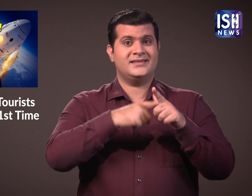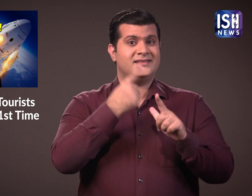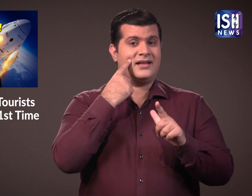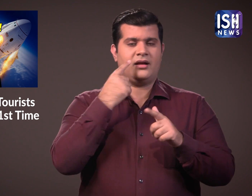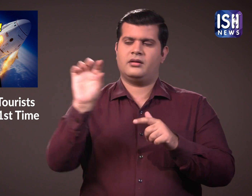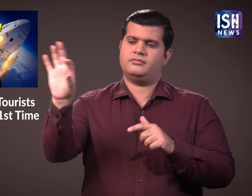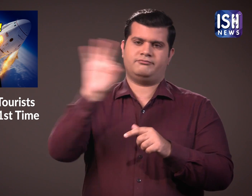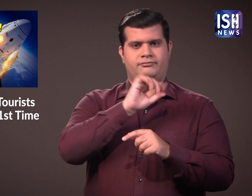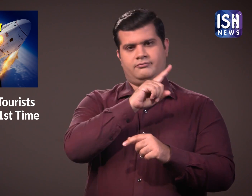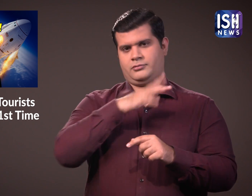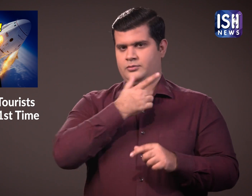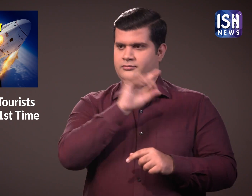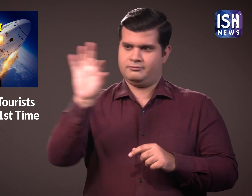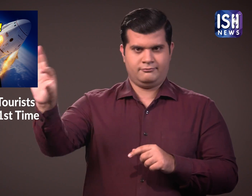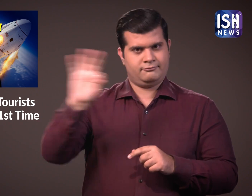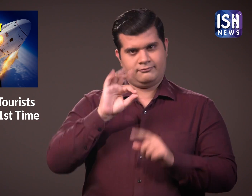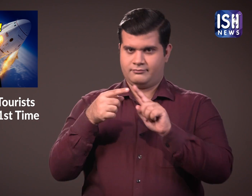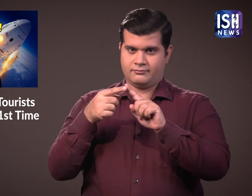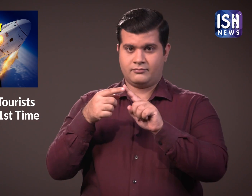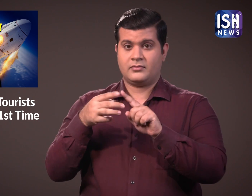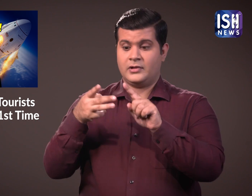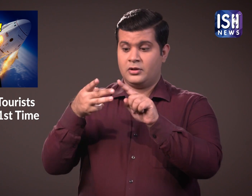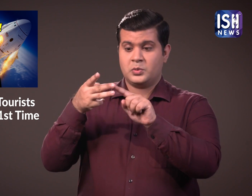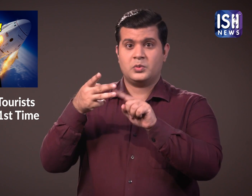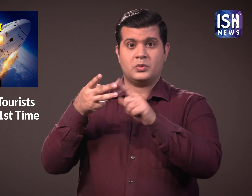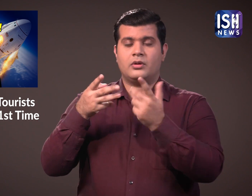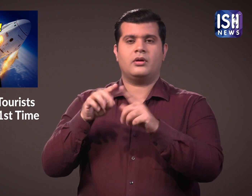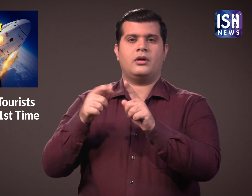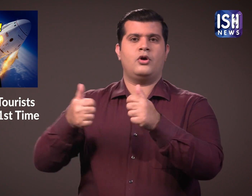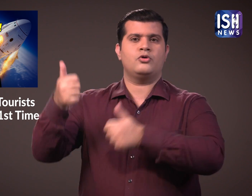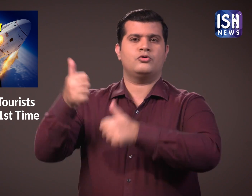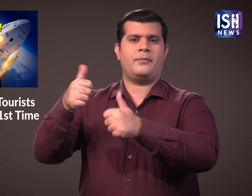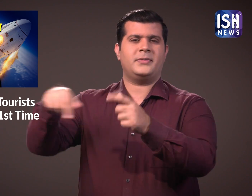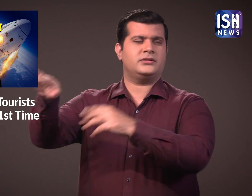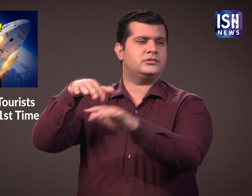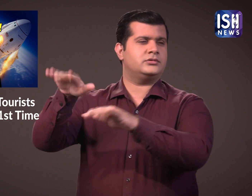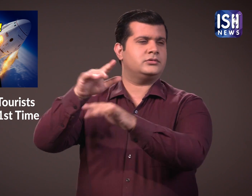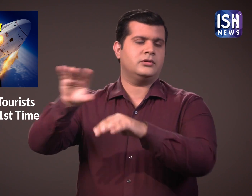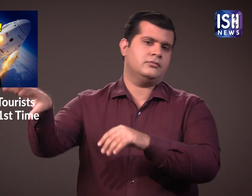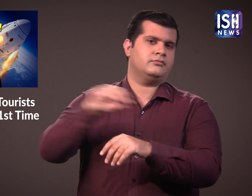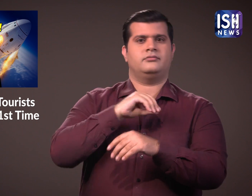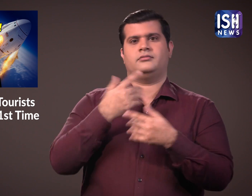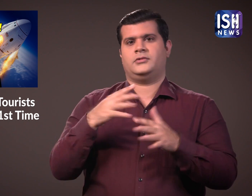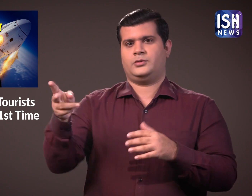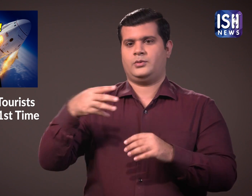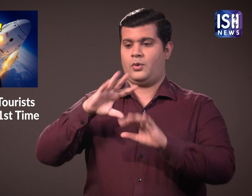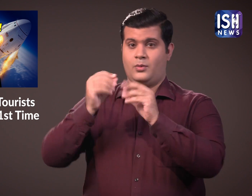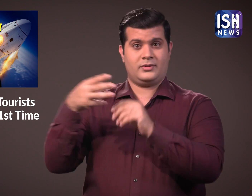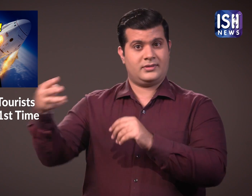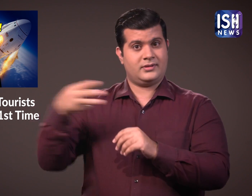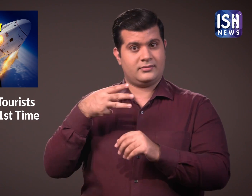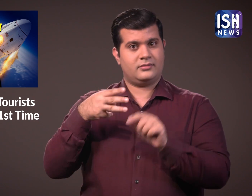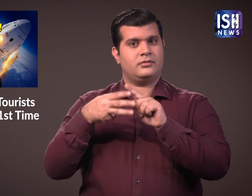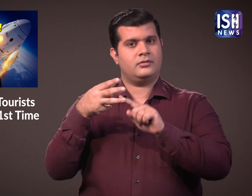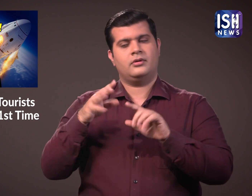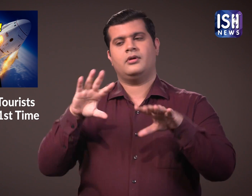were either chosen personally by Isaacman or they were selected through competitions.